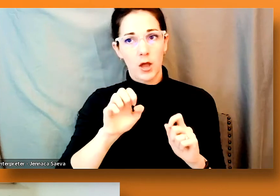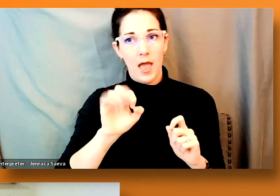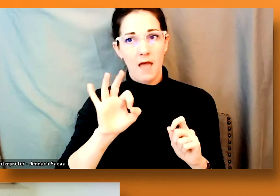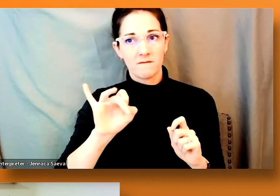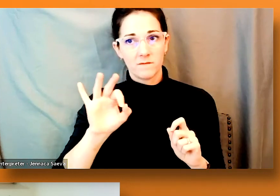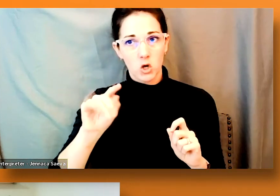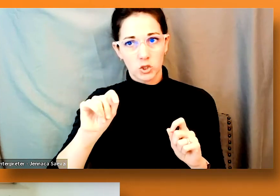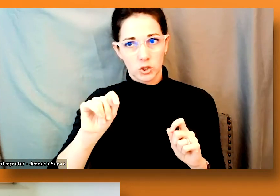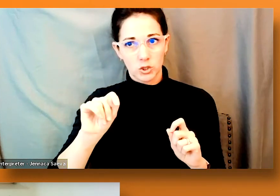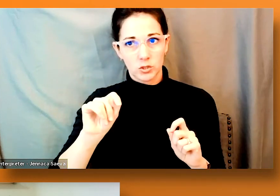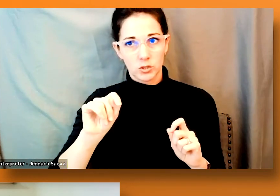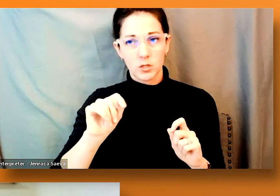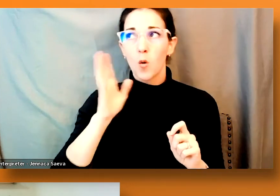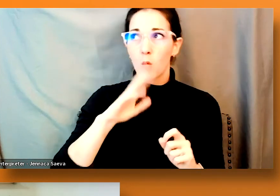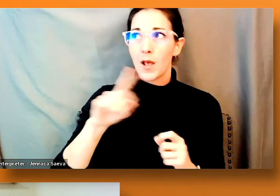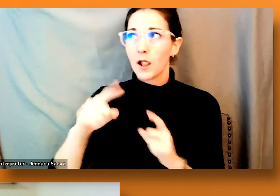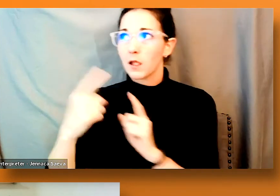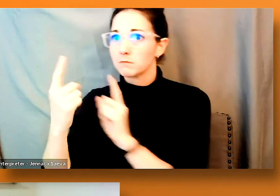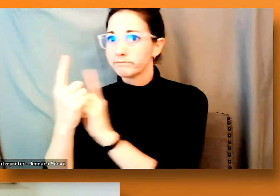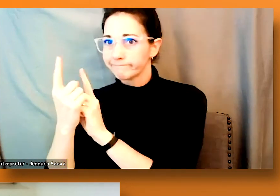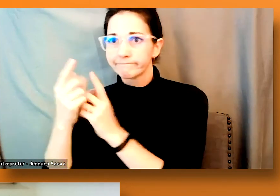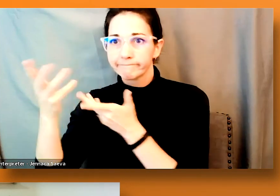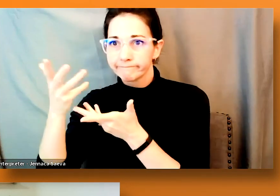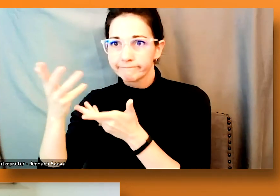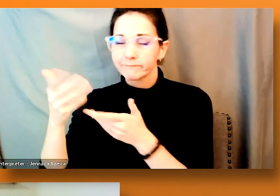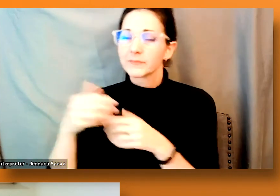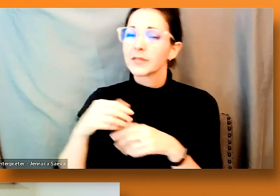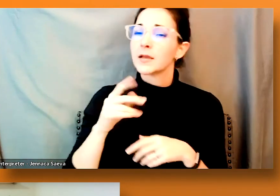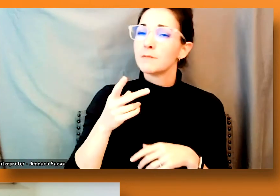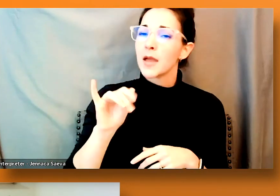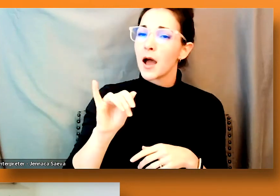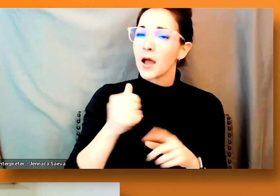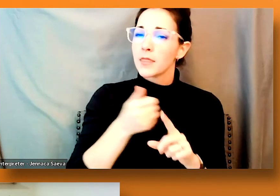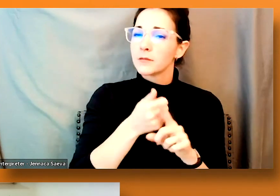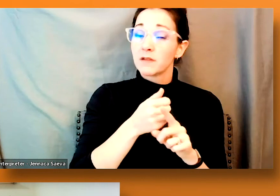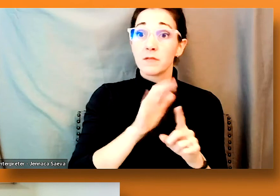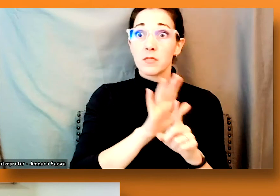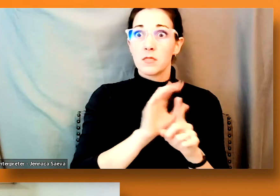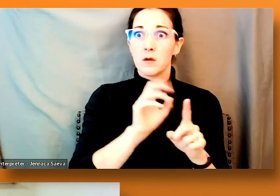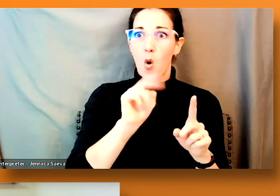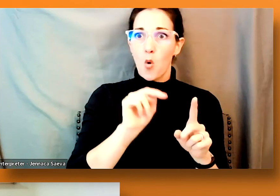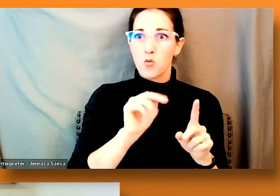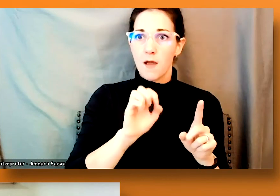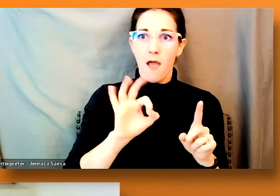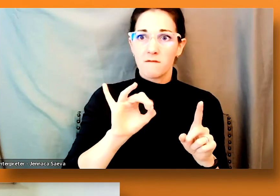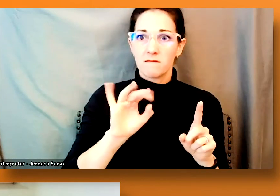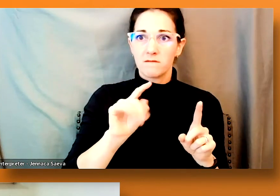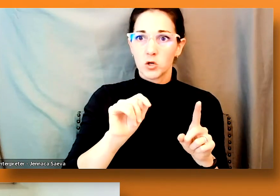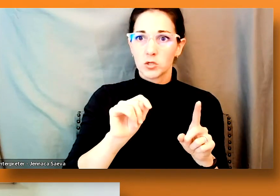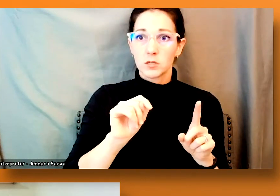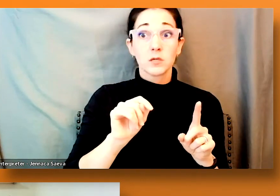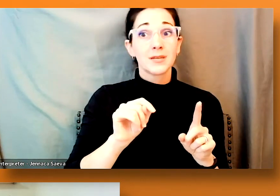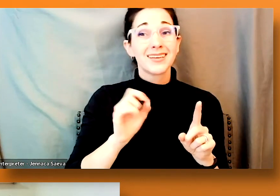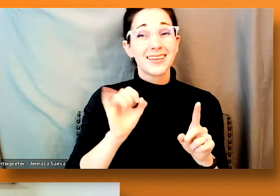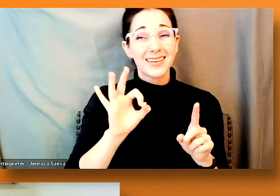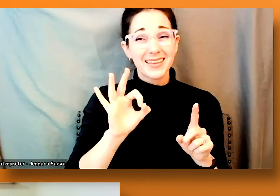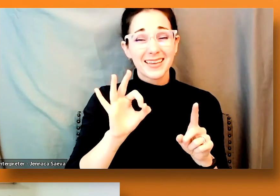you would have to go back to the sponsor. Typically, if a PI wants to change their own effort, if they're adjusting it by more than 25%